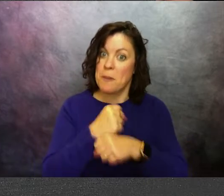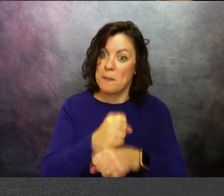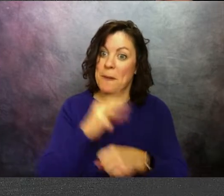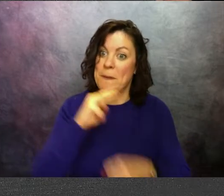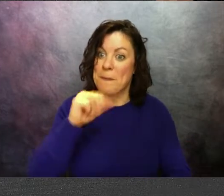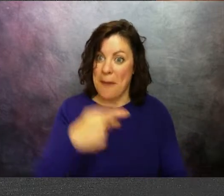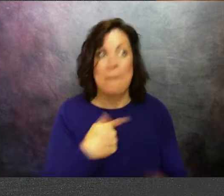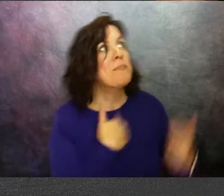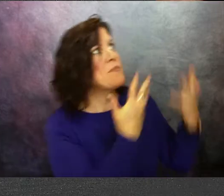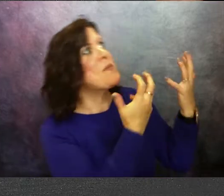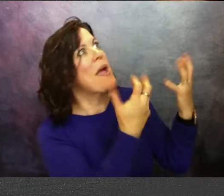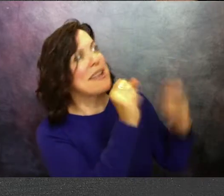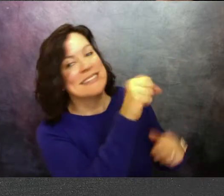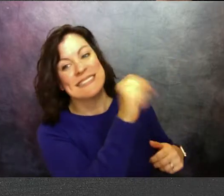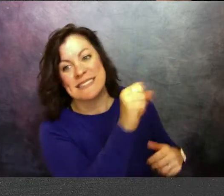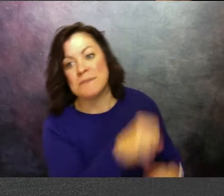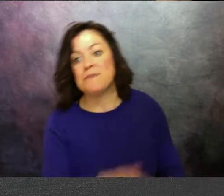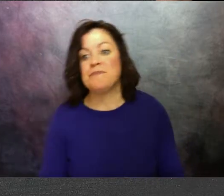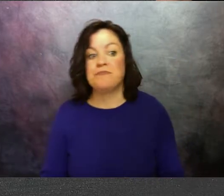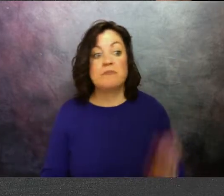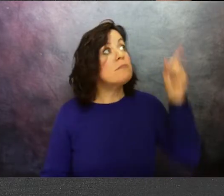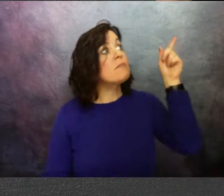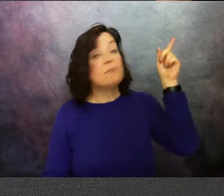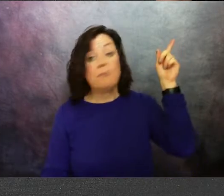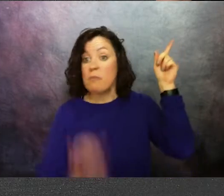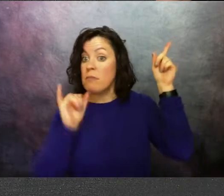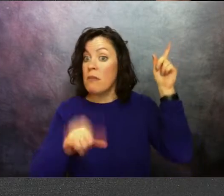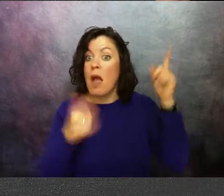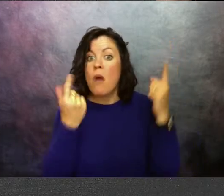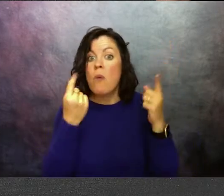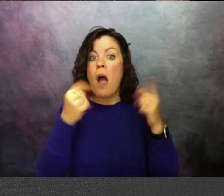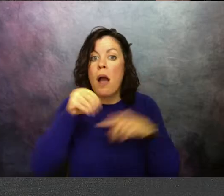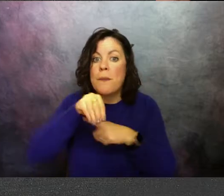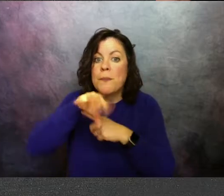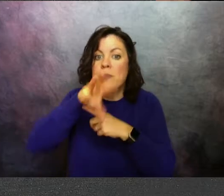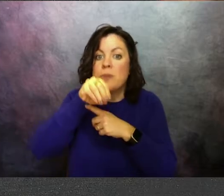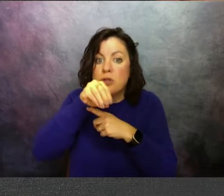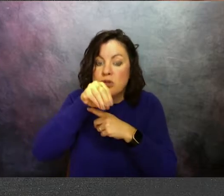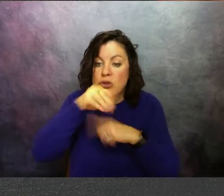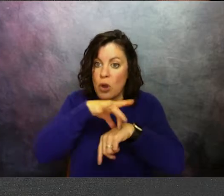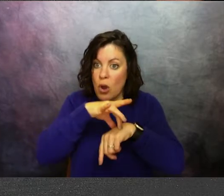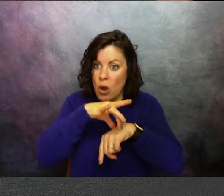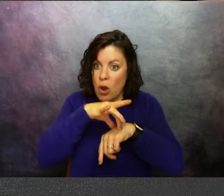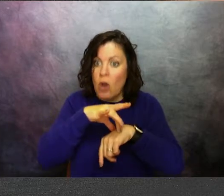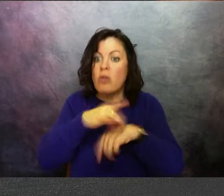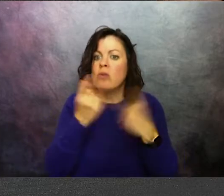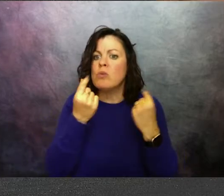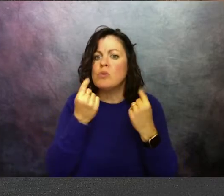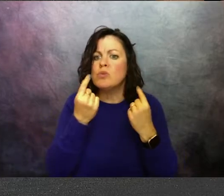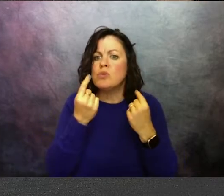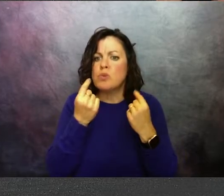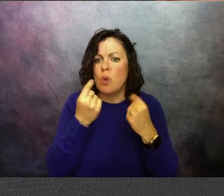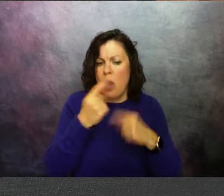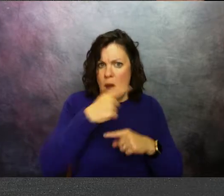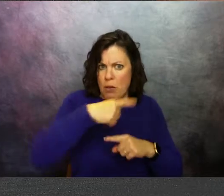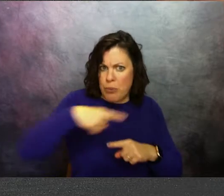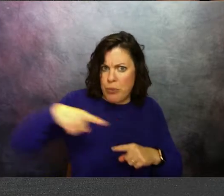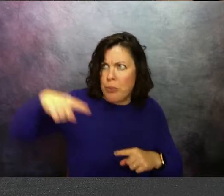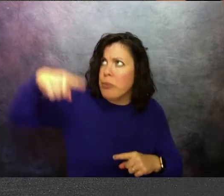This is a photo of the earth taken from space. And you can see it's round like a ball,